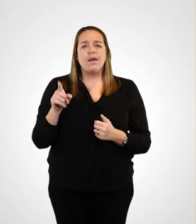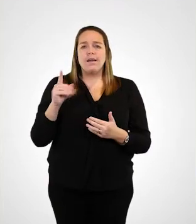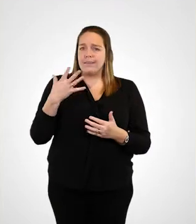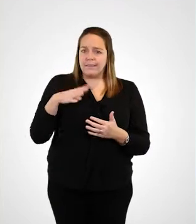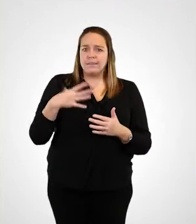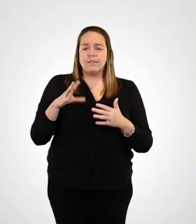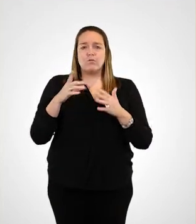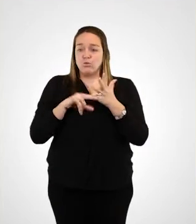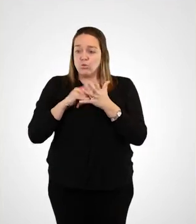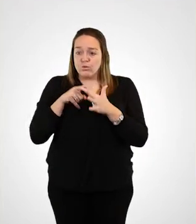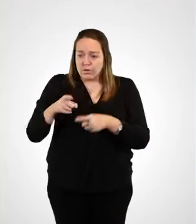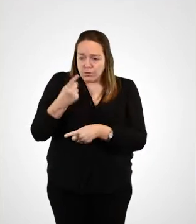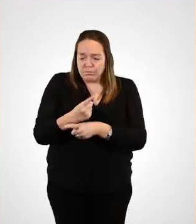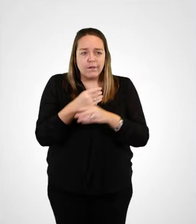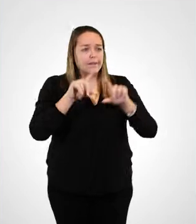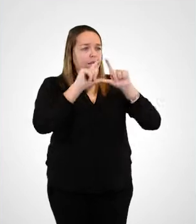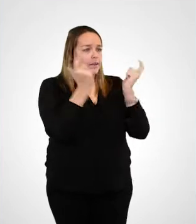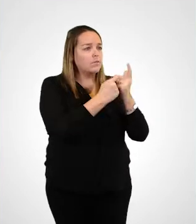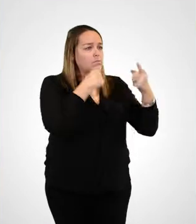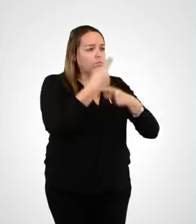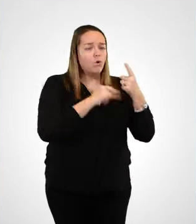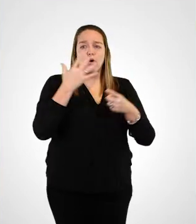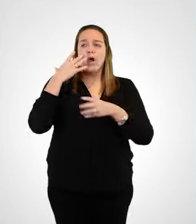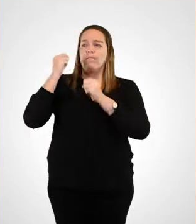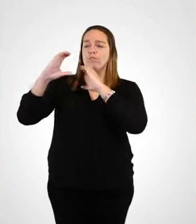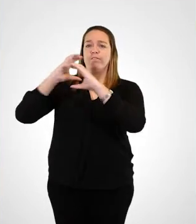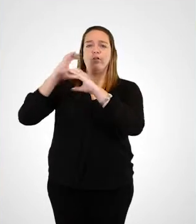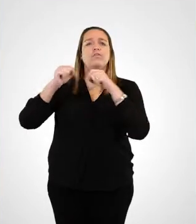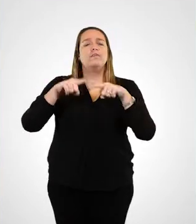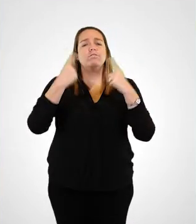how much they need to use these in classrooms and in conversations